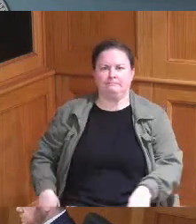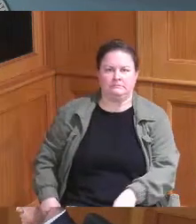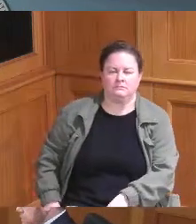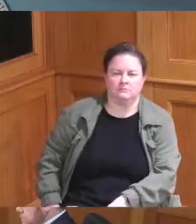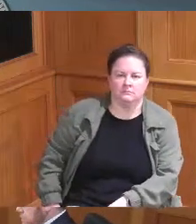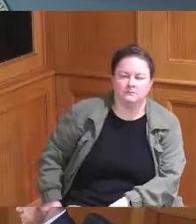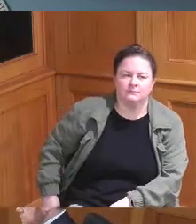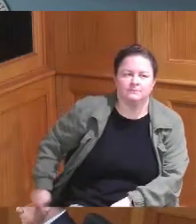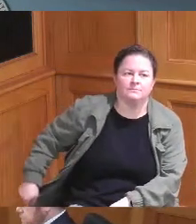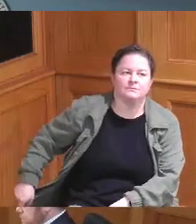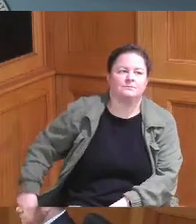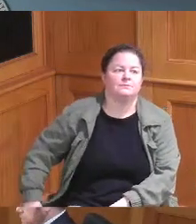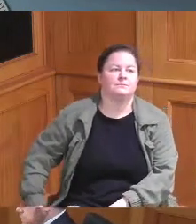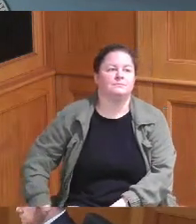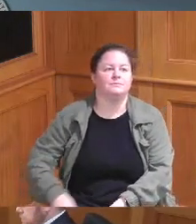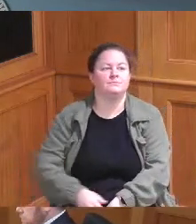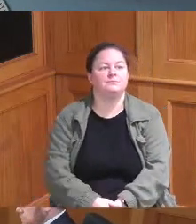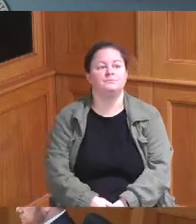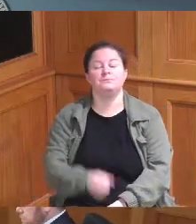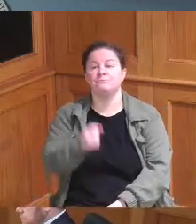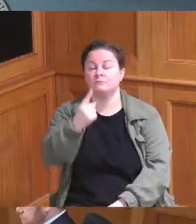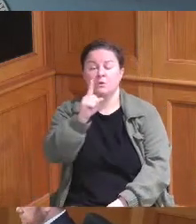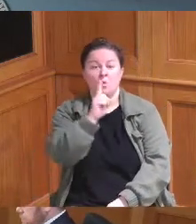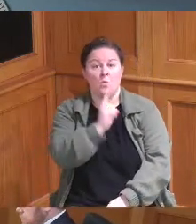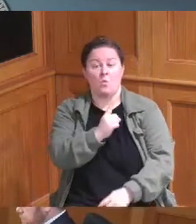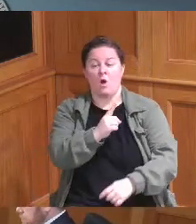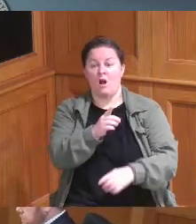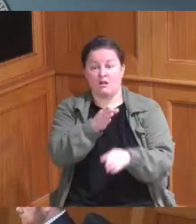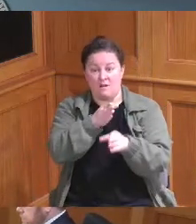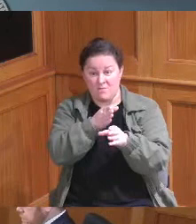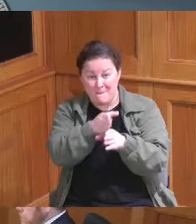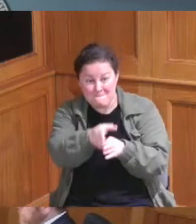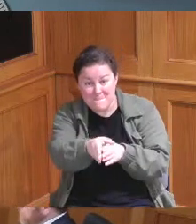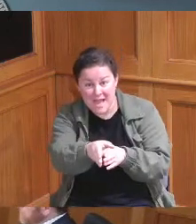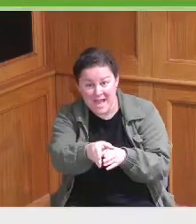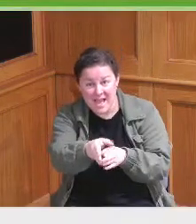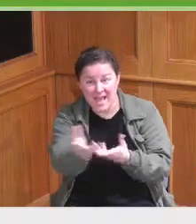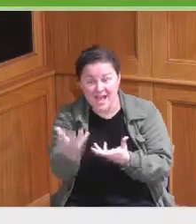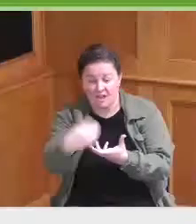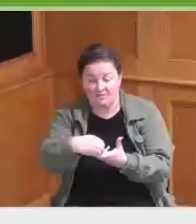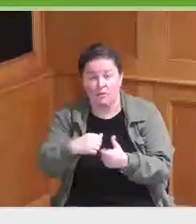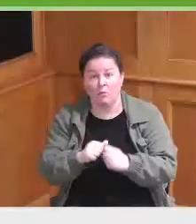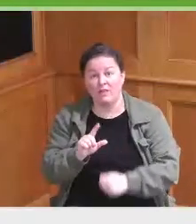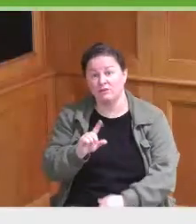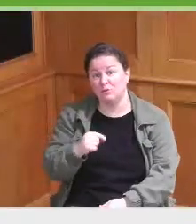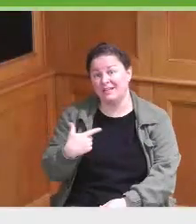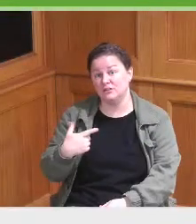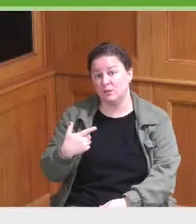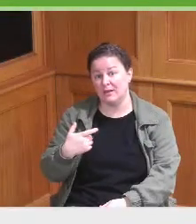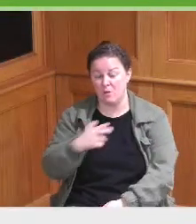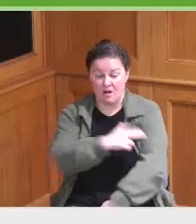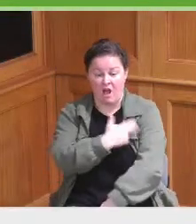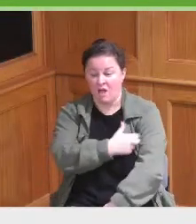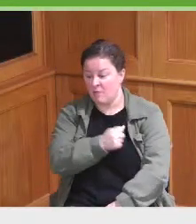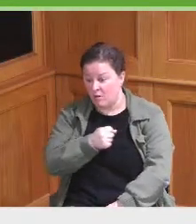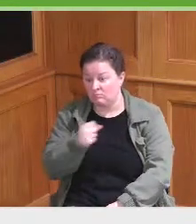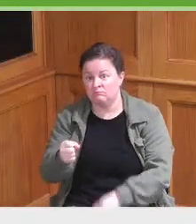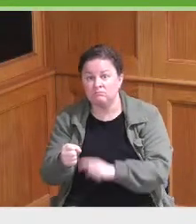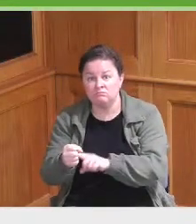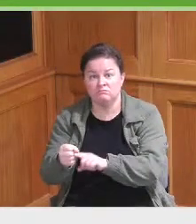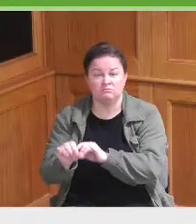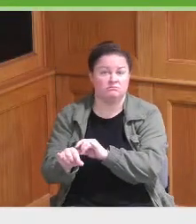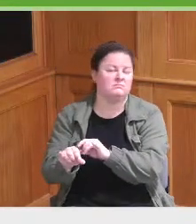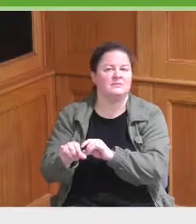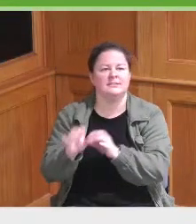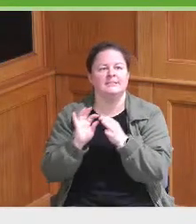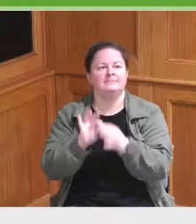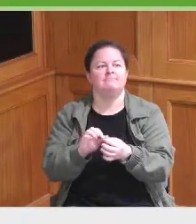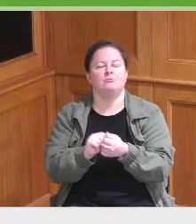one of the major contributors to 2021's hospitalizations deals with cases so remembering